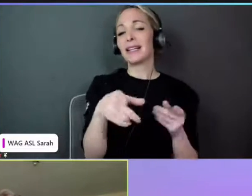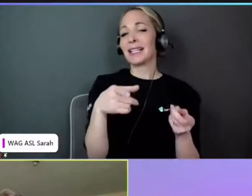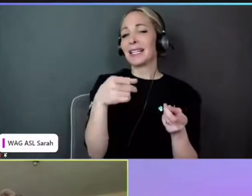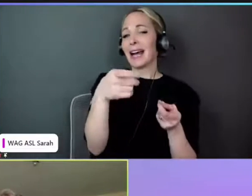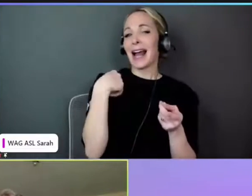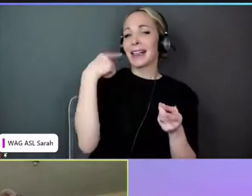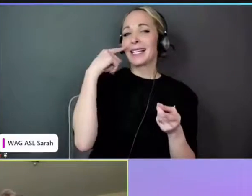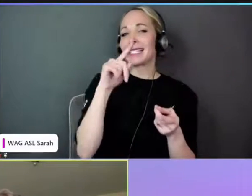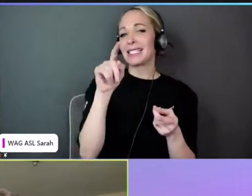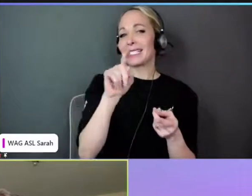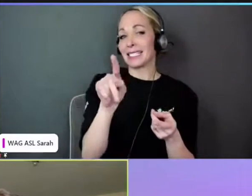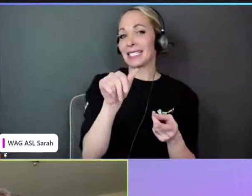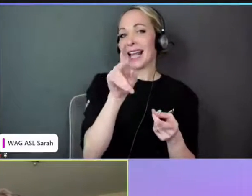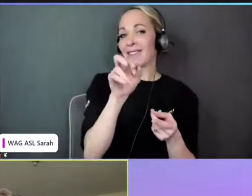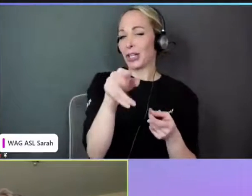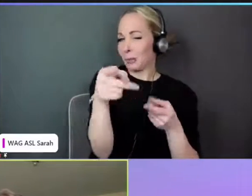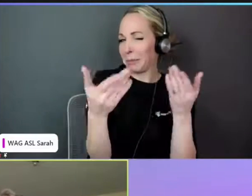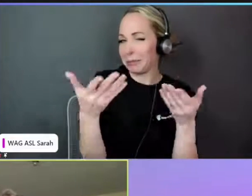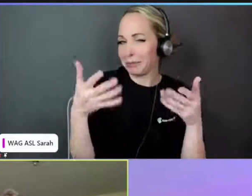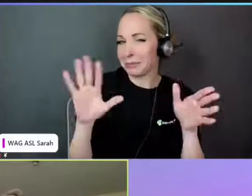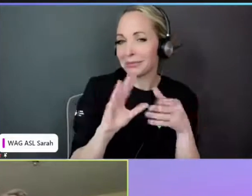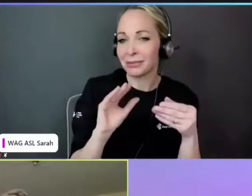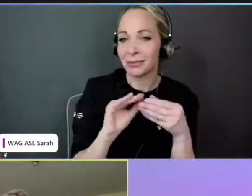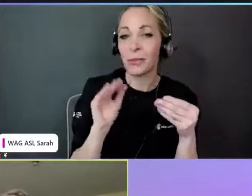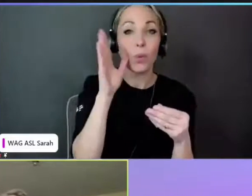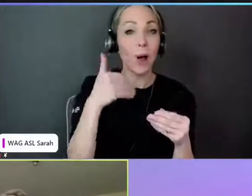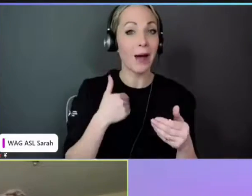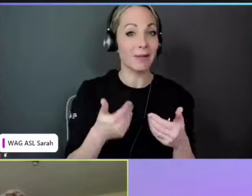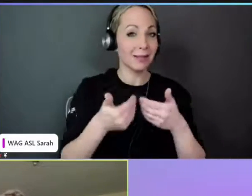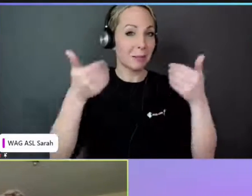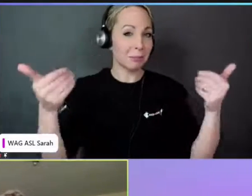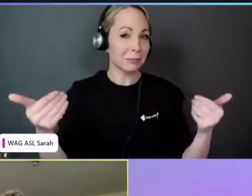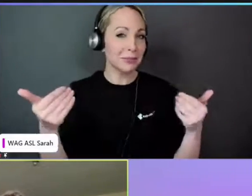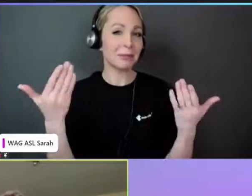"Will there be a separate and more clear demo video later available?"